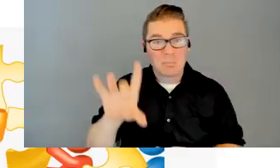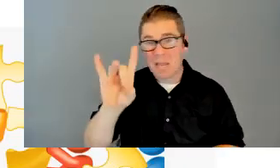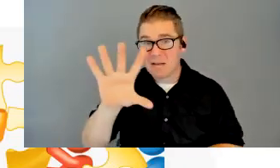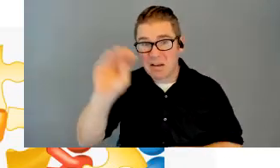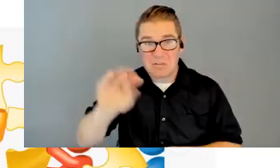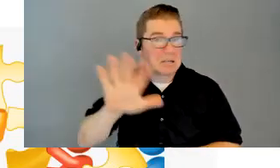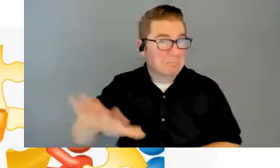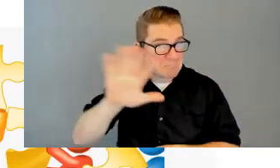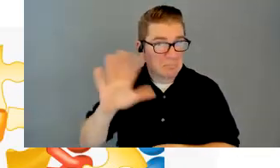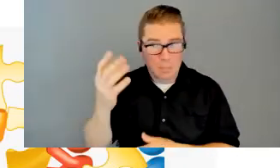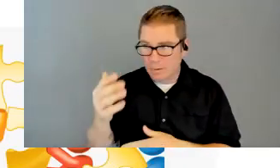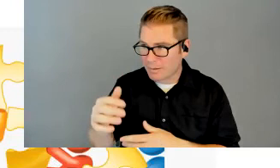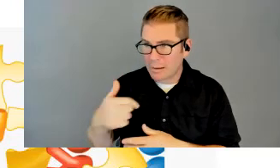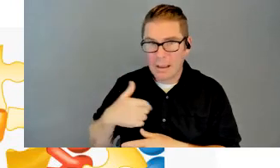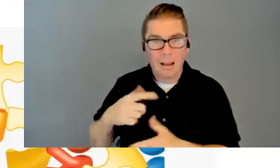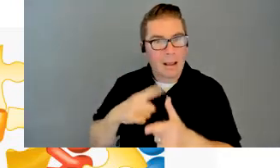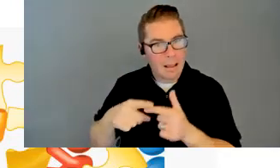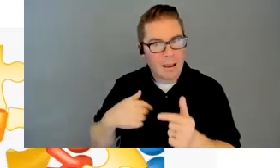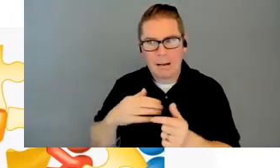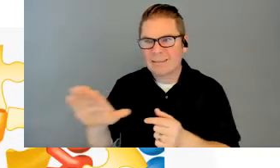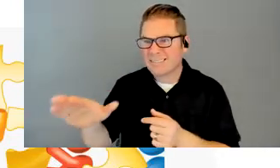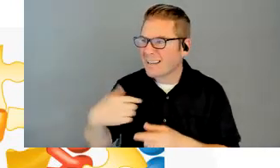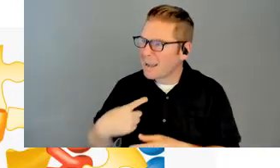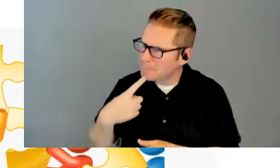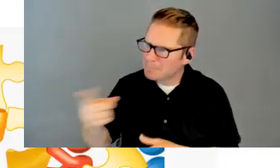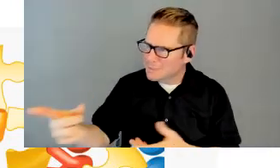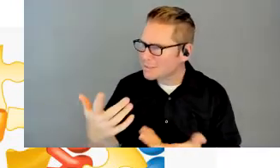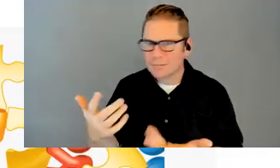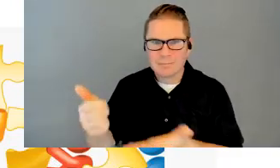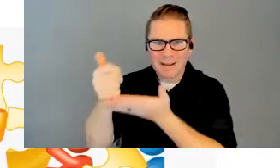I missed you. Where can we help and go from there?